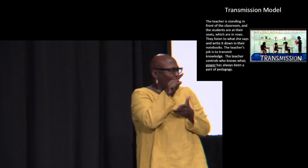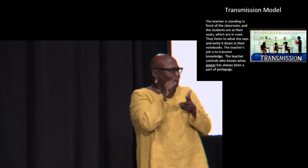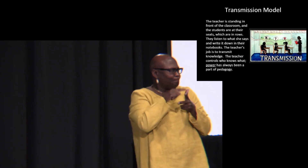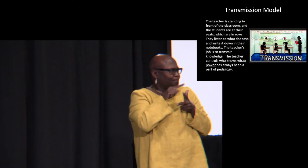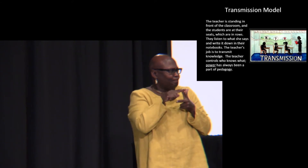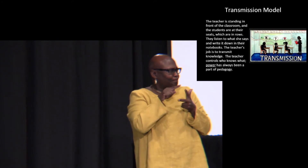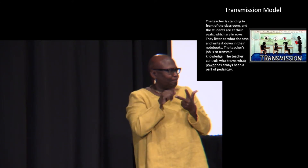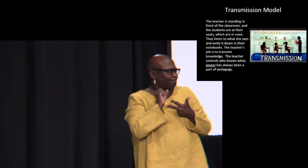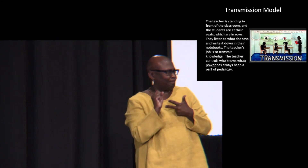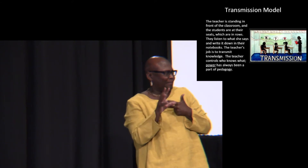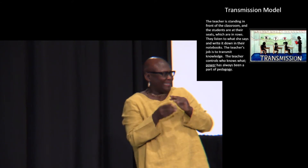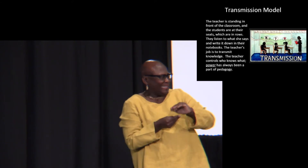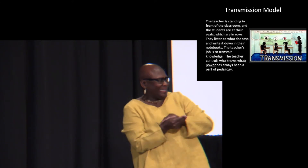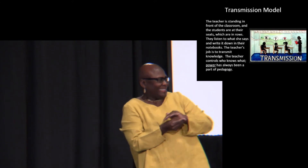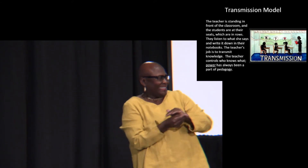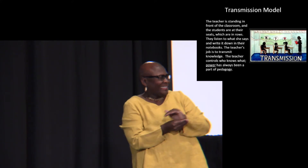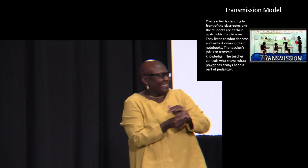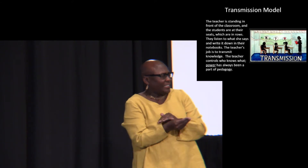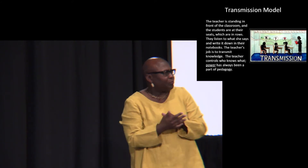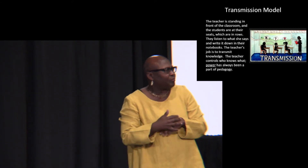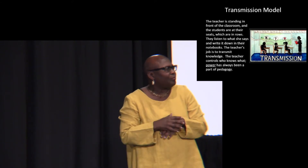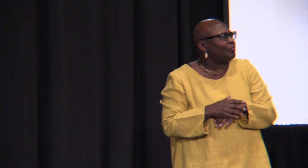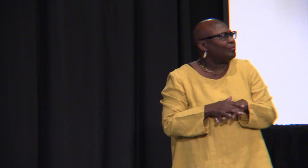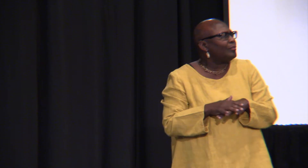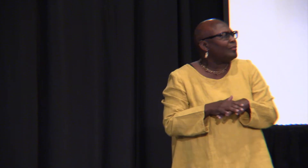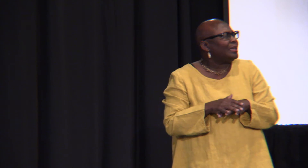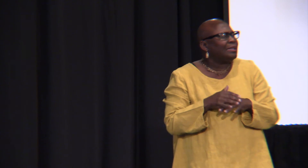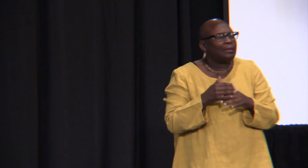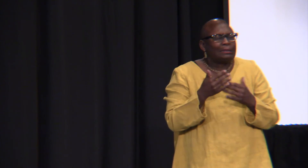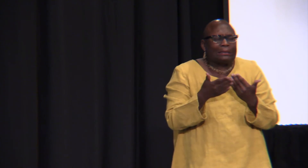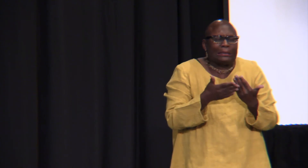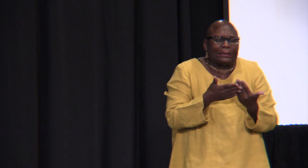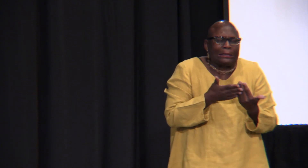The transmission model is our traditional approach to education with a